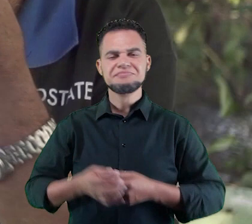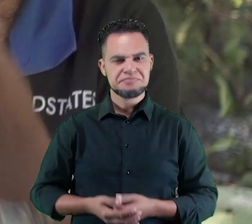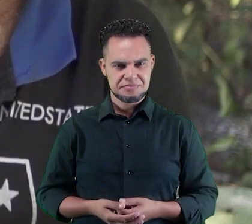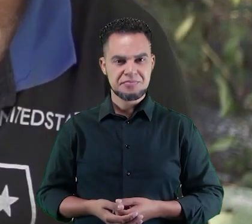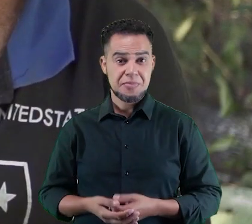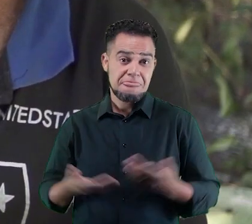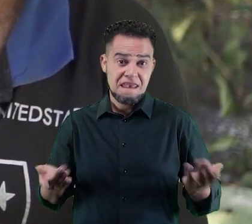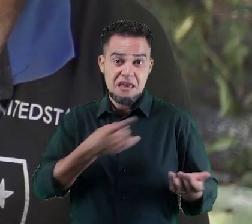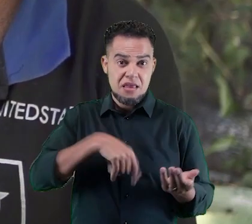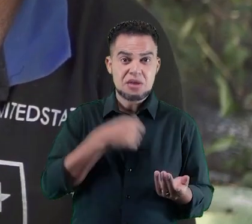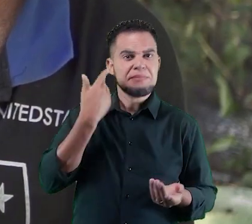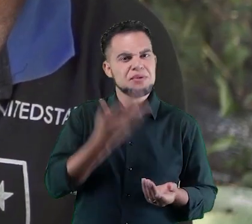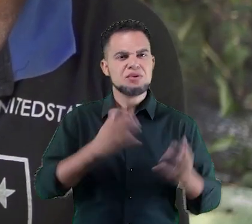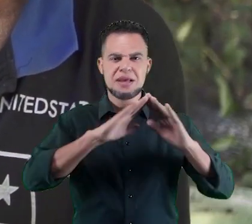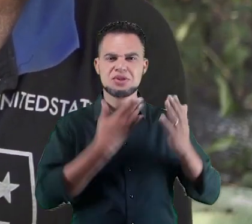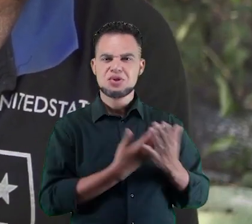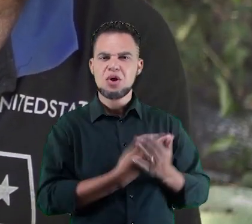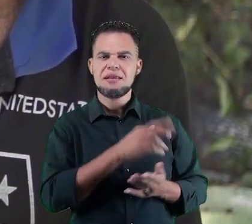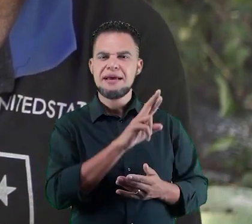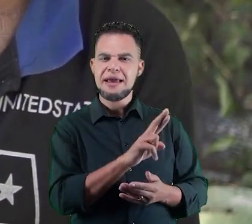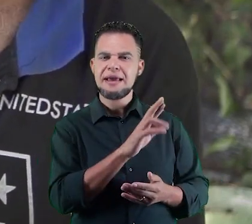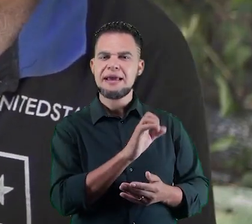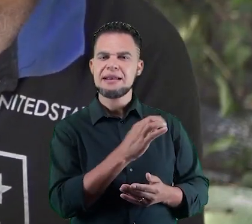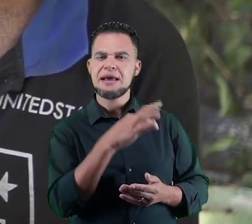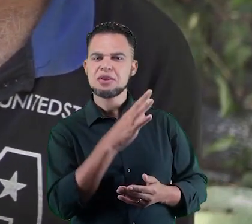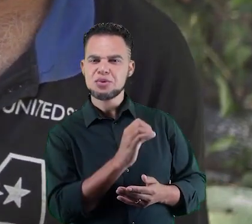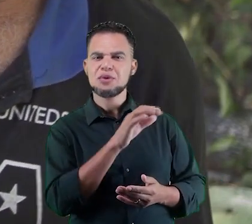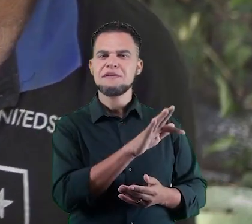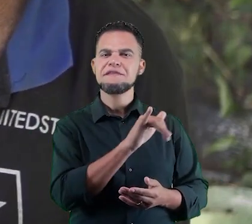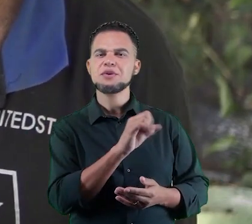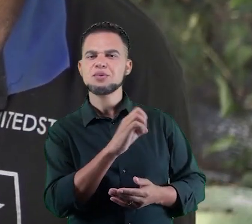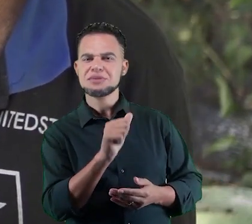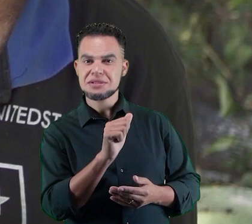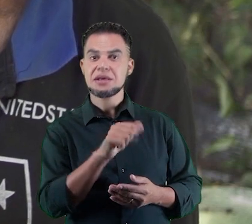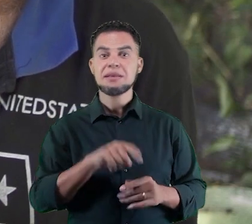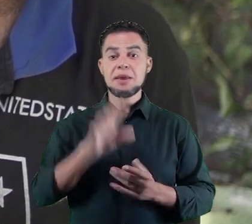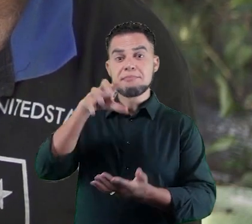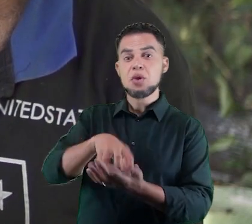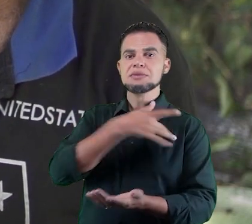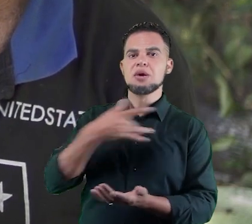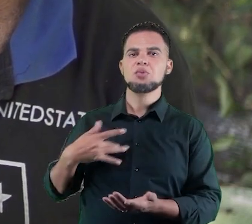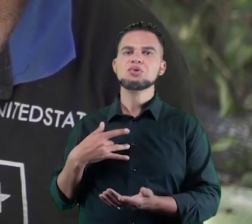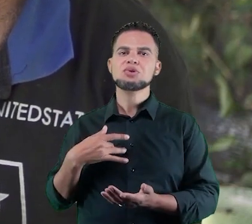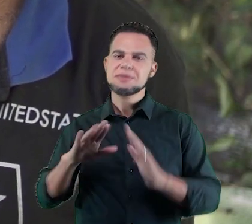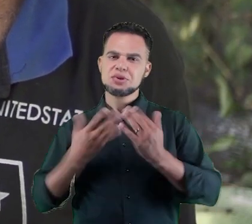about this location. Then, we asked for this School, Renato Fiúza, and the Health Post project,